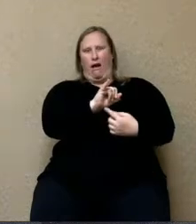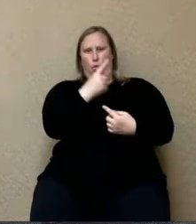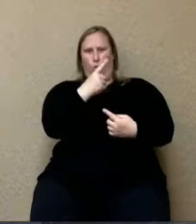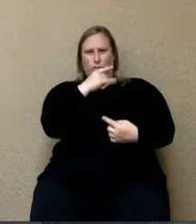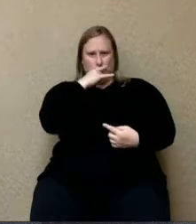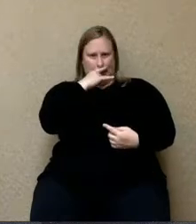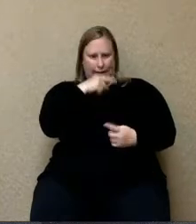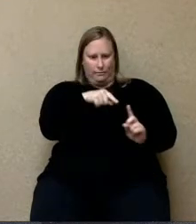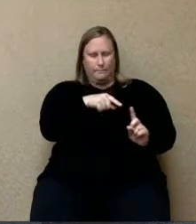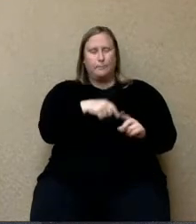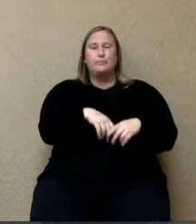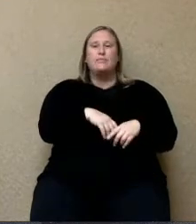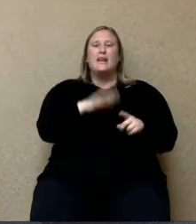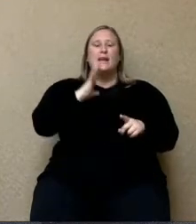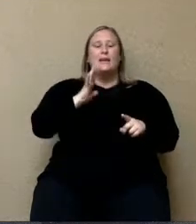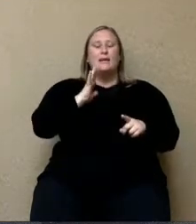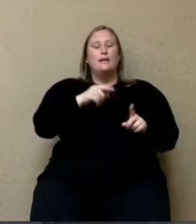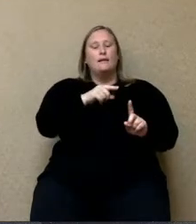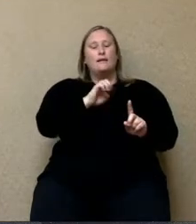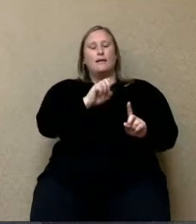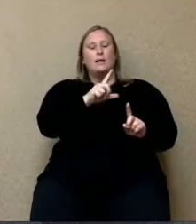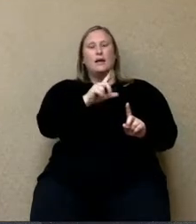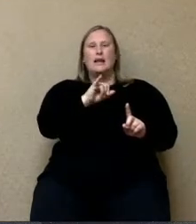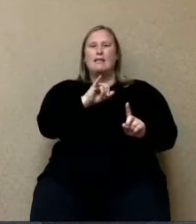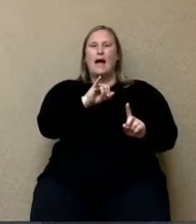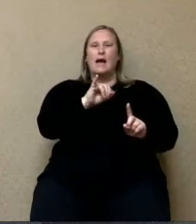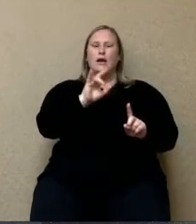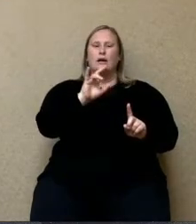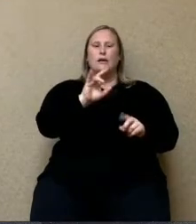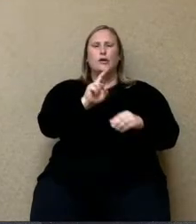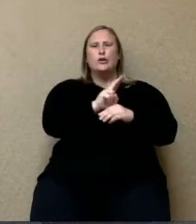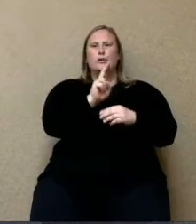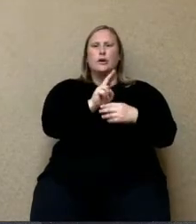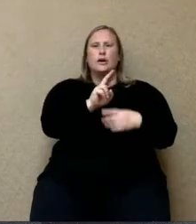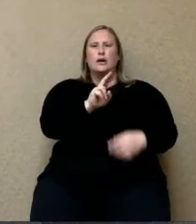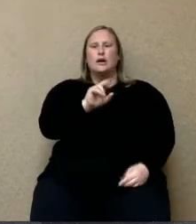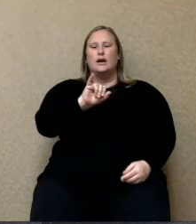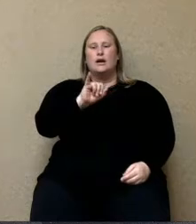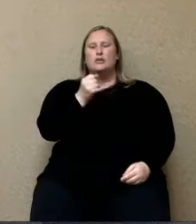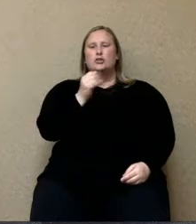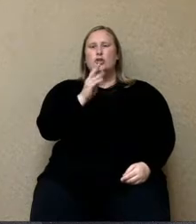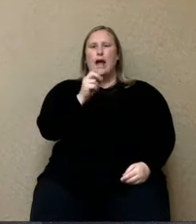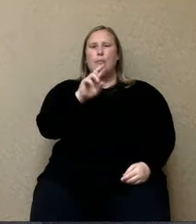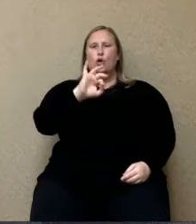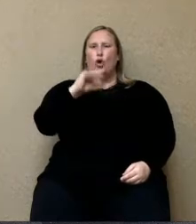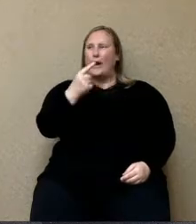So, he used to do this thing they called jabbering. He would just put his finger up and just jabber